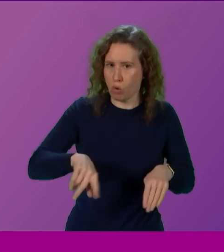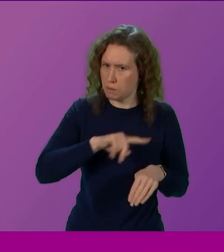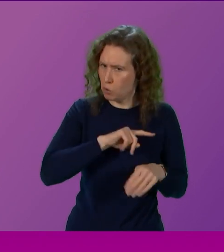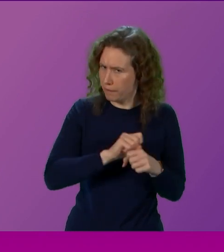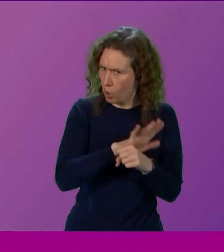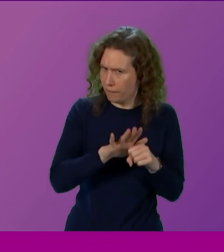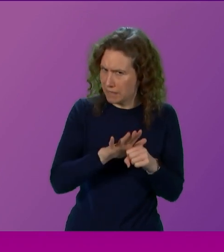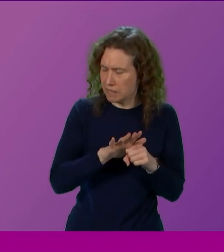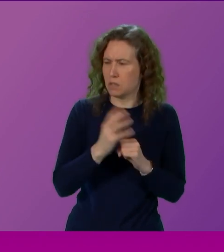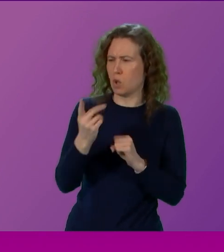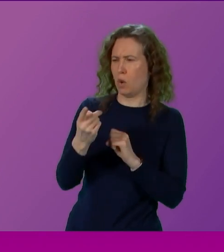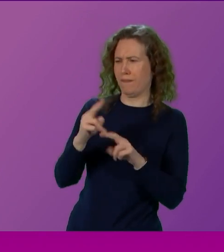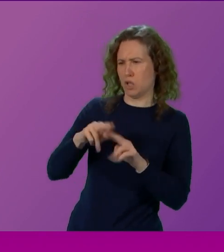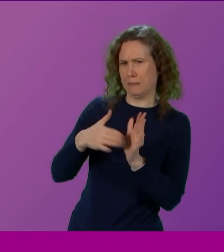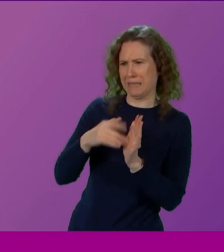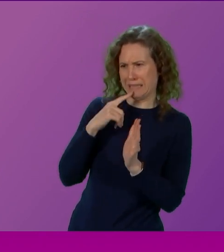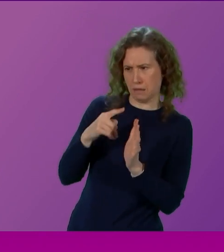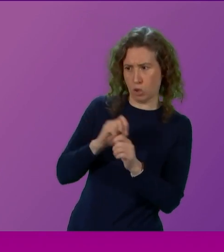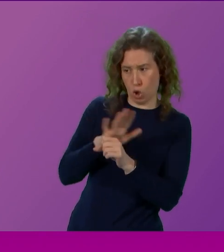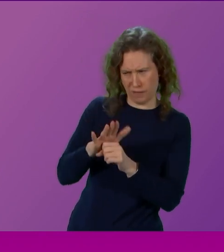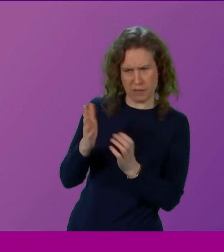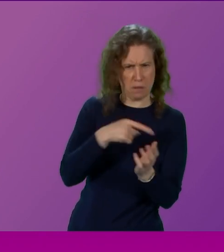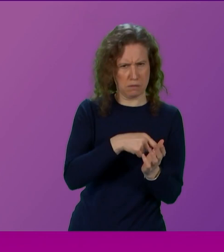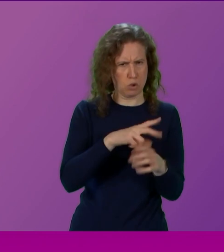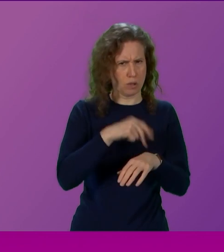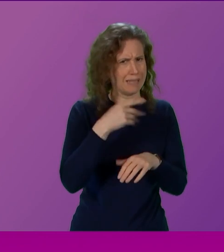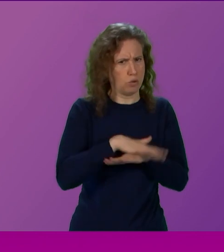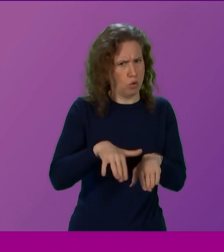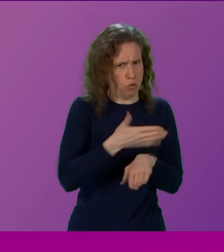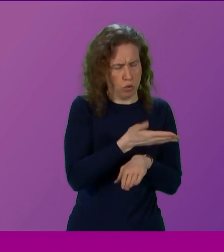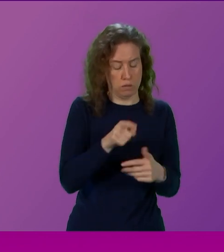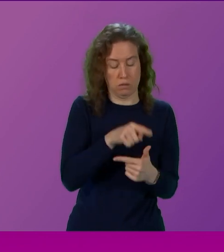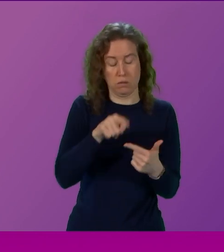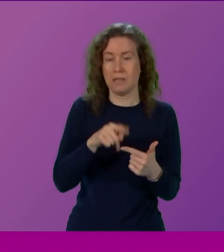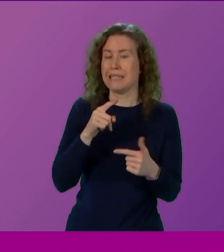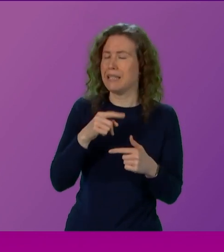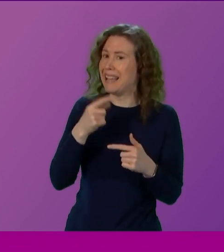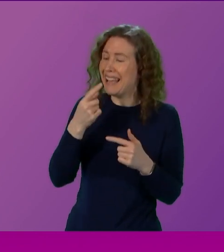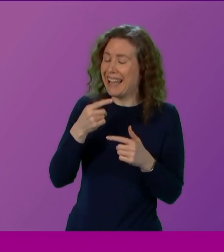so the First Minister needs to stop hiding behind Covid. Secondly, incompetence has serious